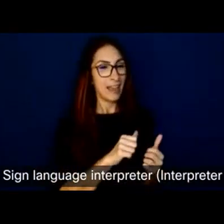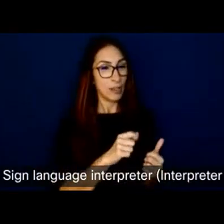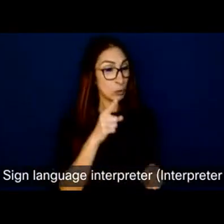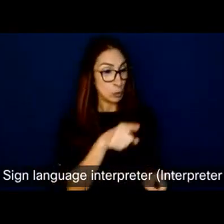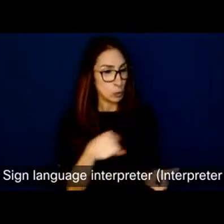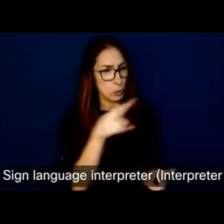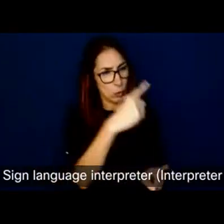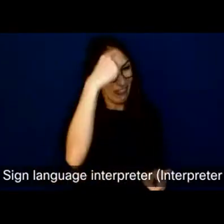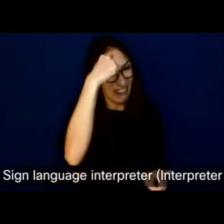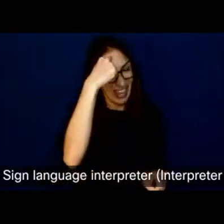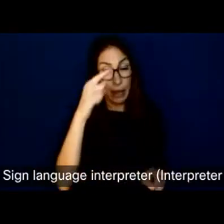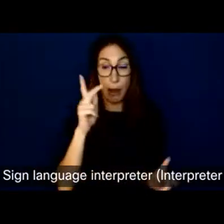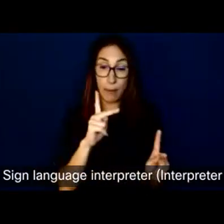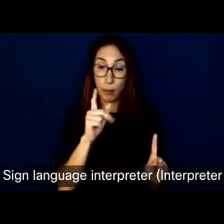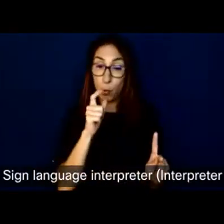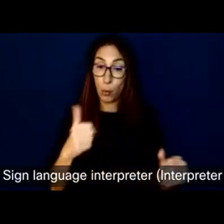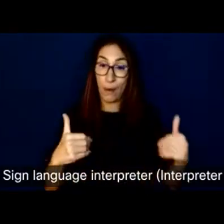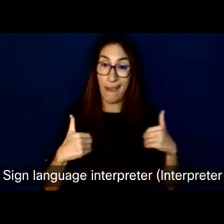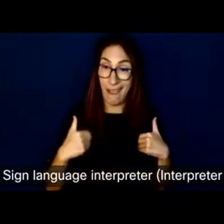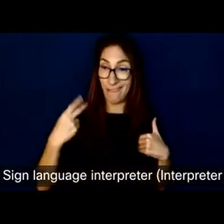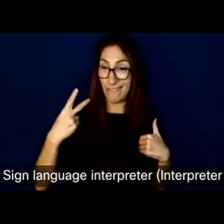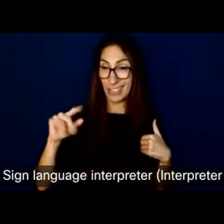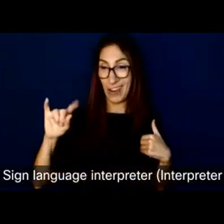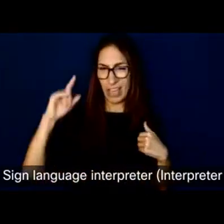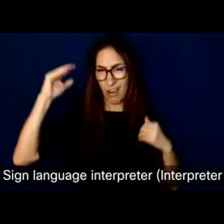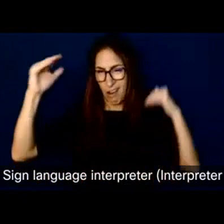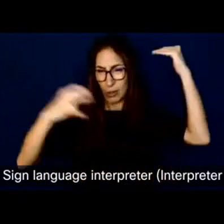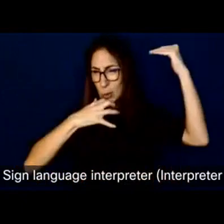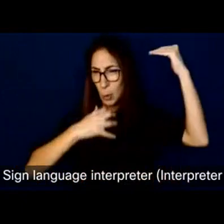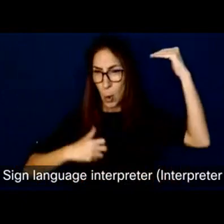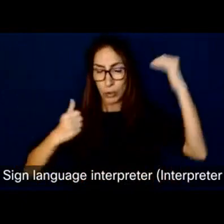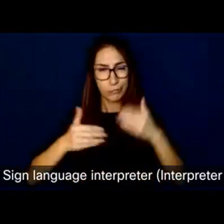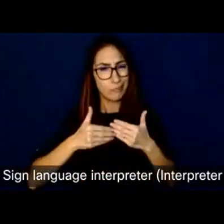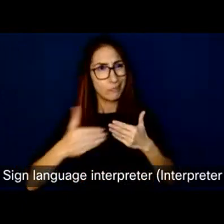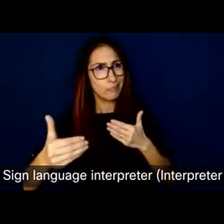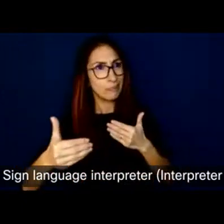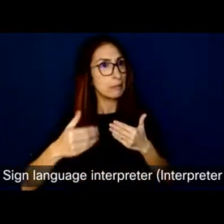over the next 10 years? And what should providers start preparing for now?